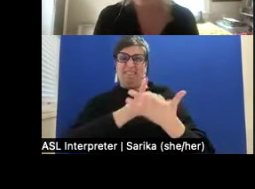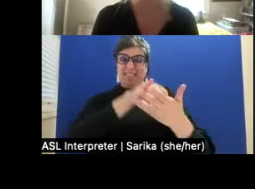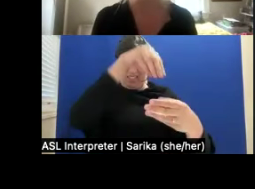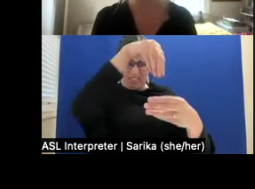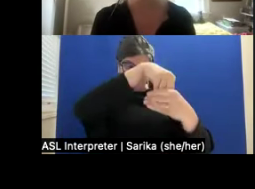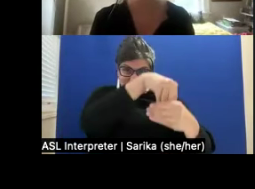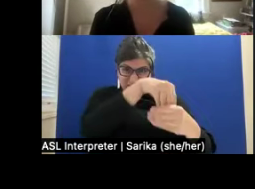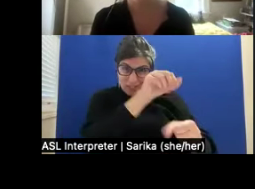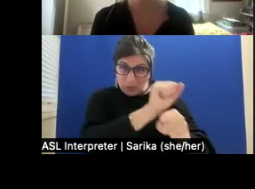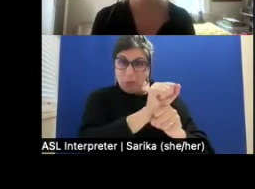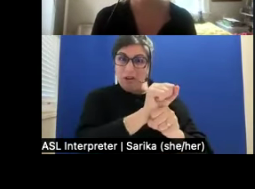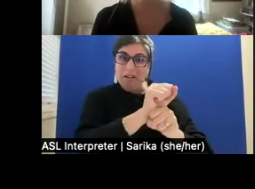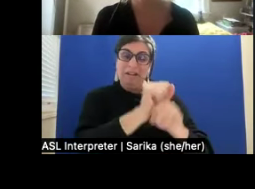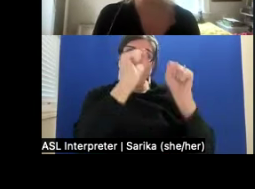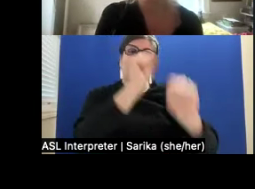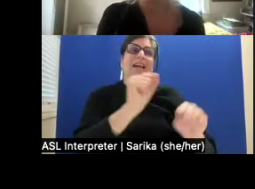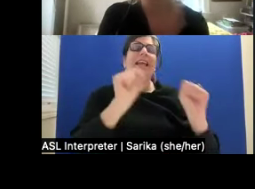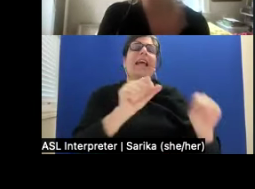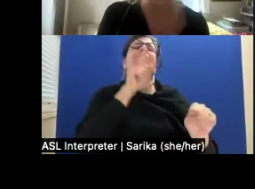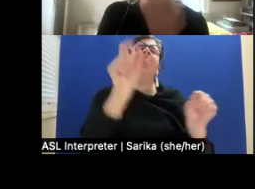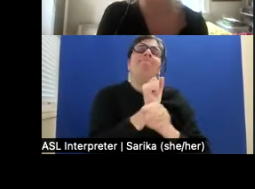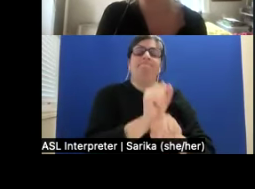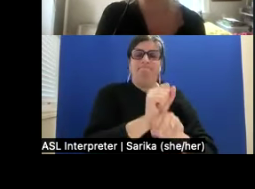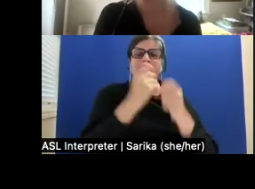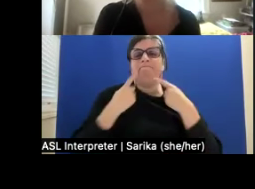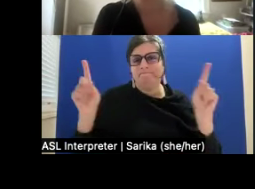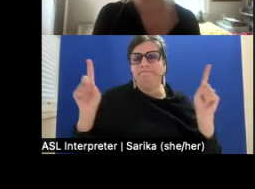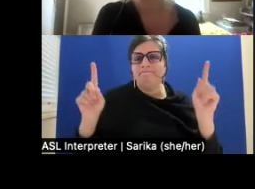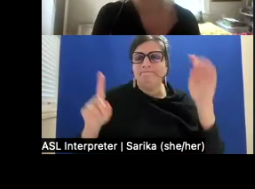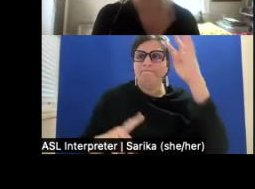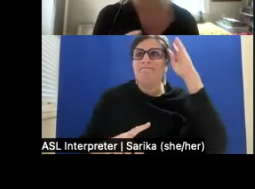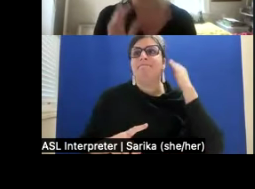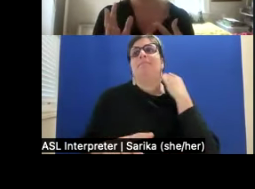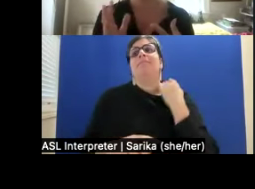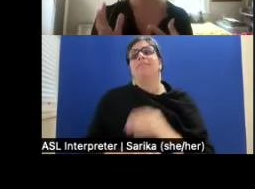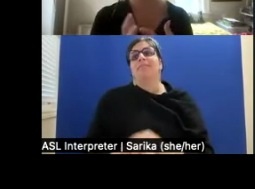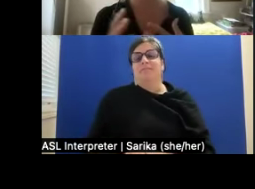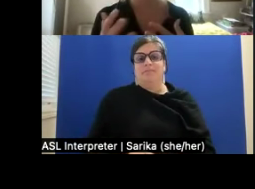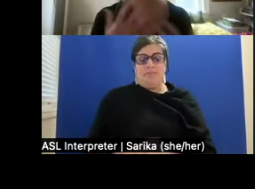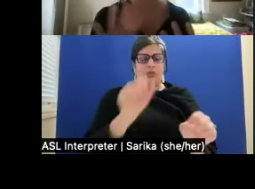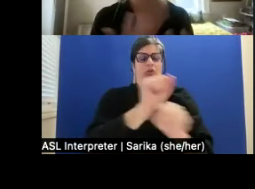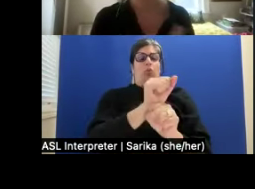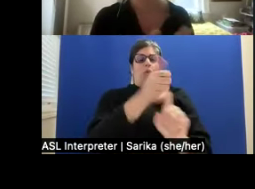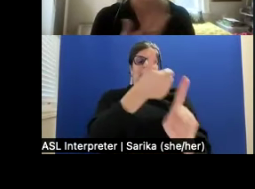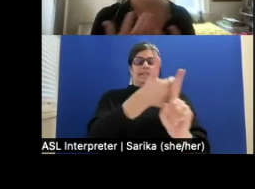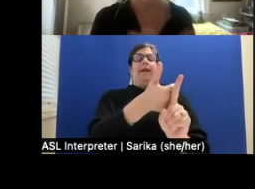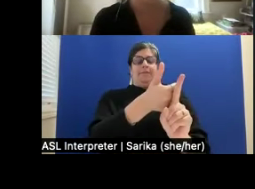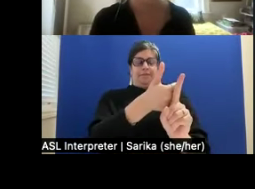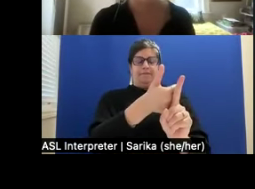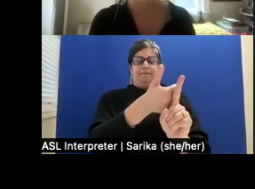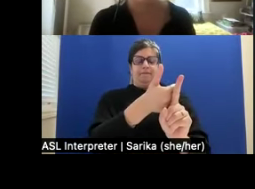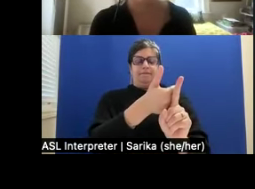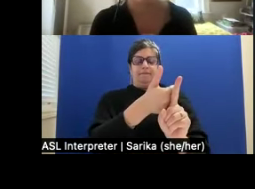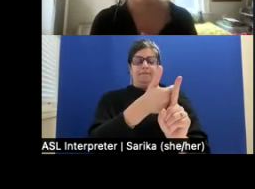and then take place, the work itself. So my work, as, as Marissa